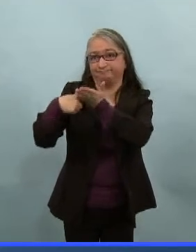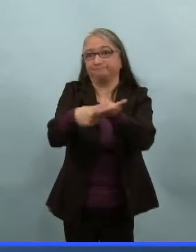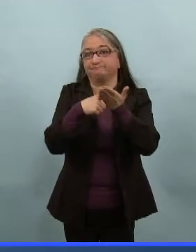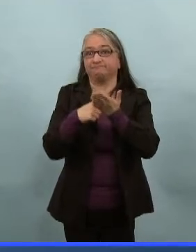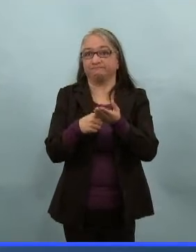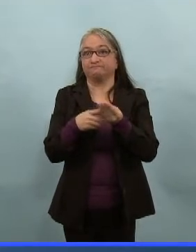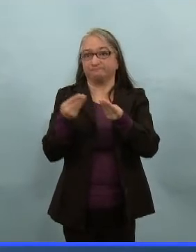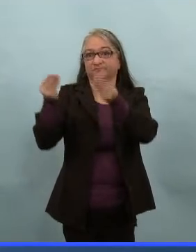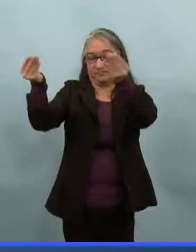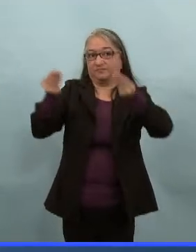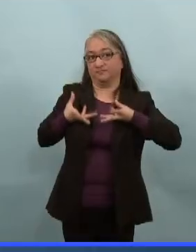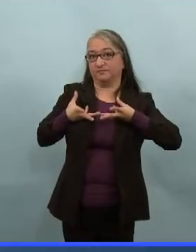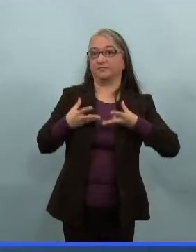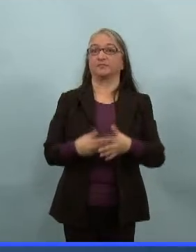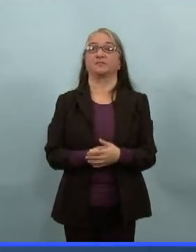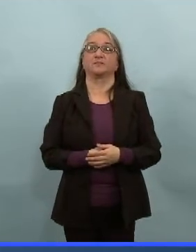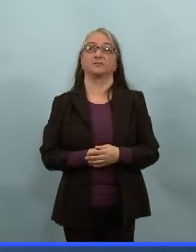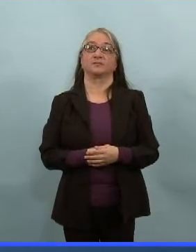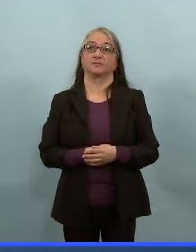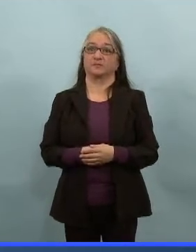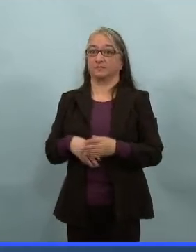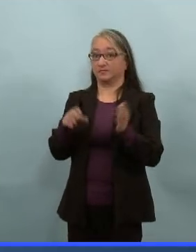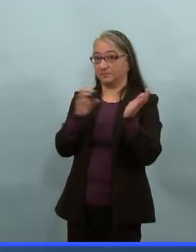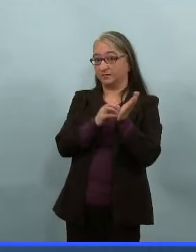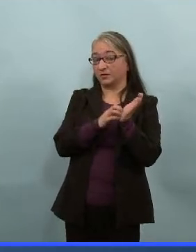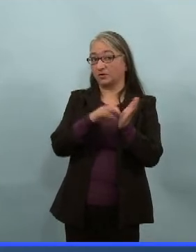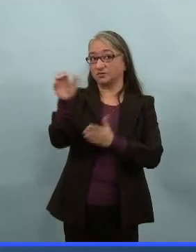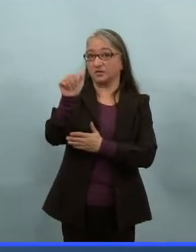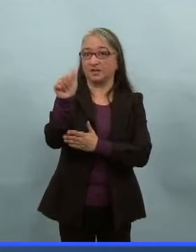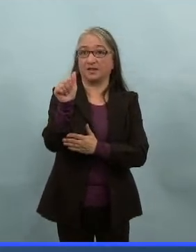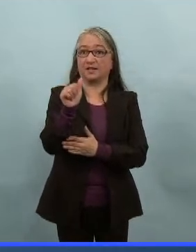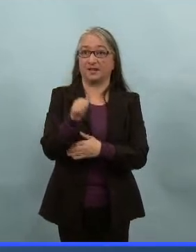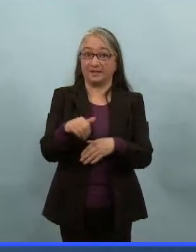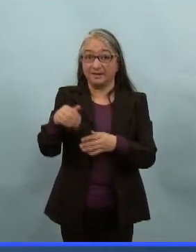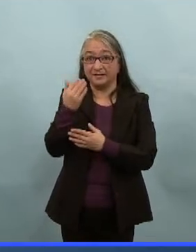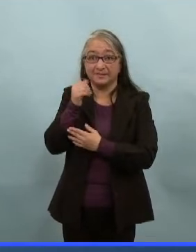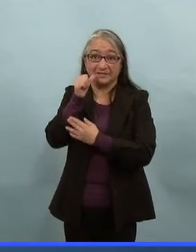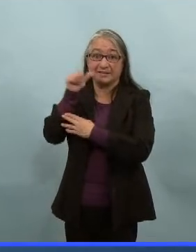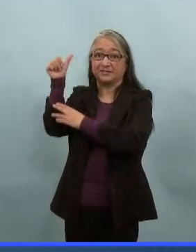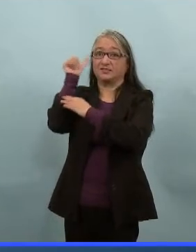dr atwal you riled up some of your colleagues yesterday by saying that there is no crystal ball